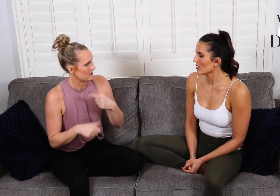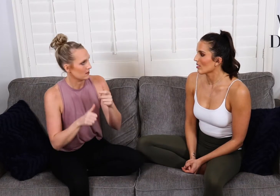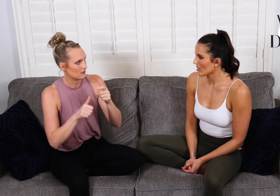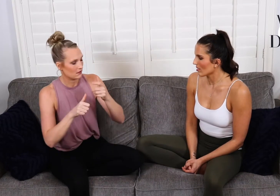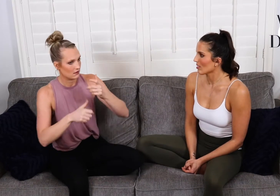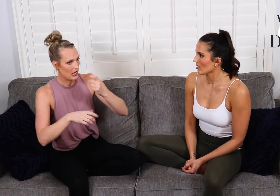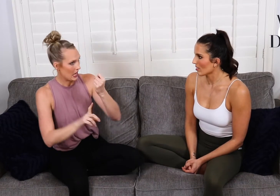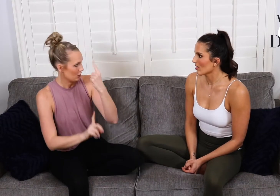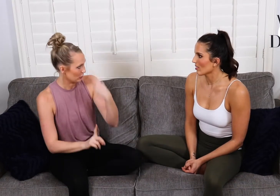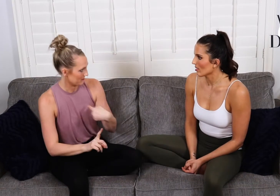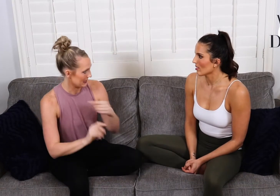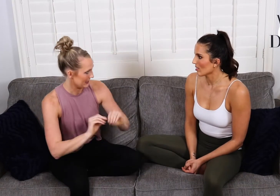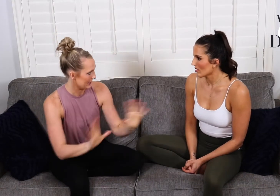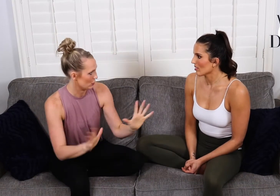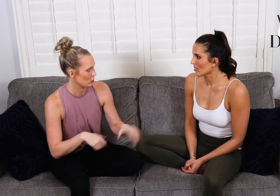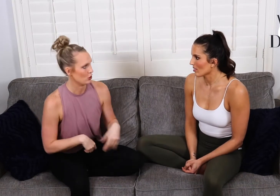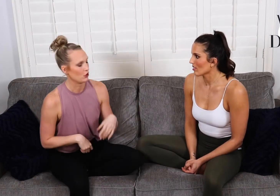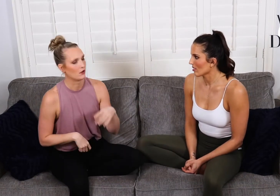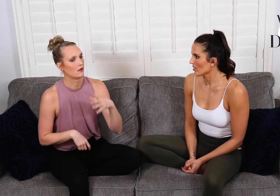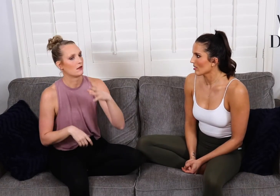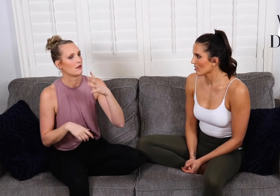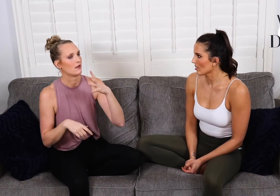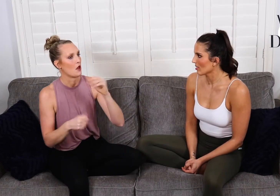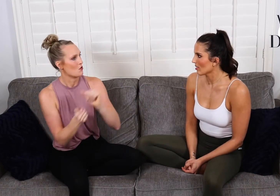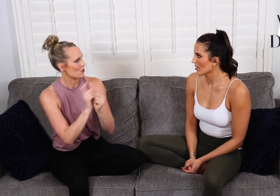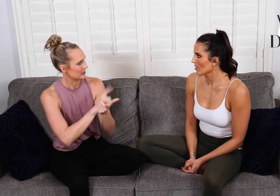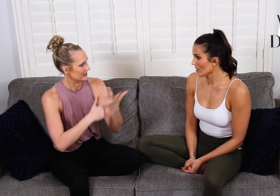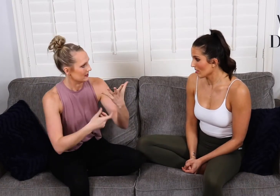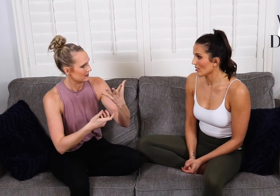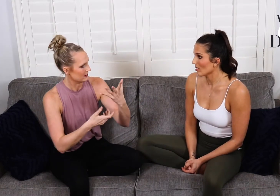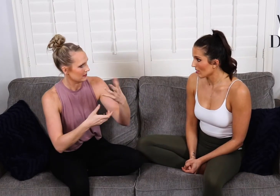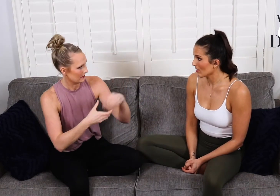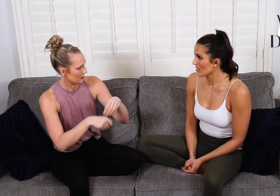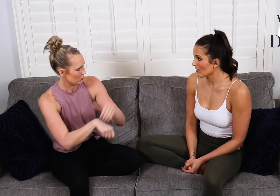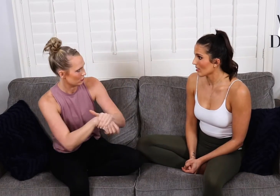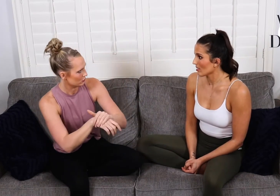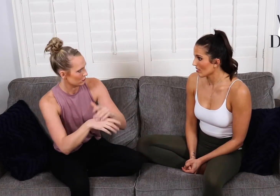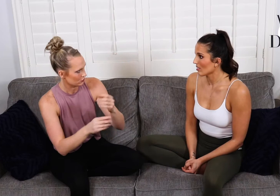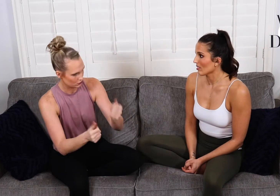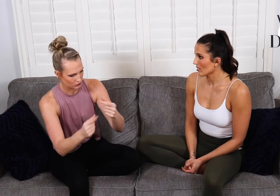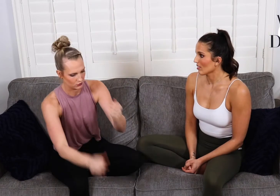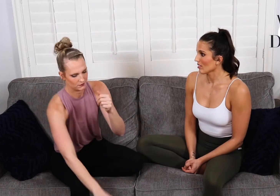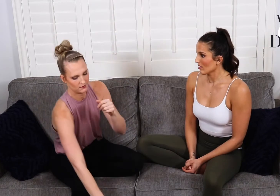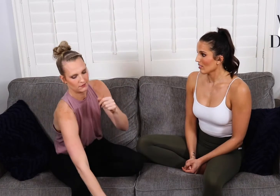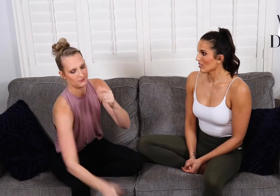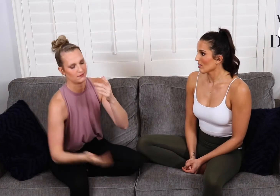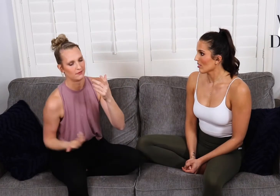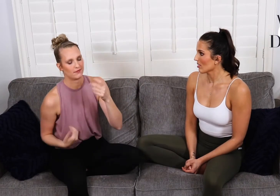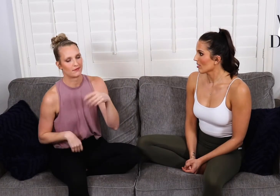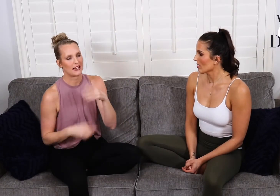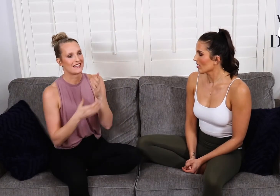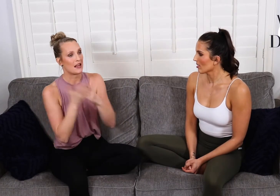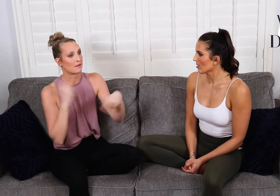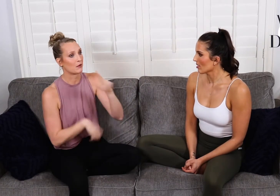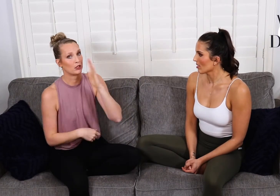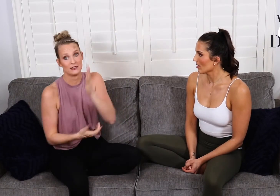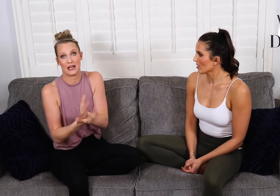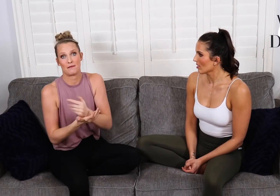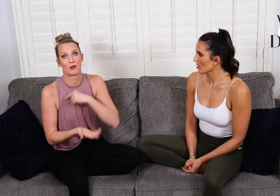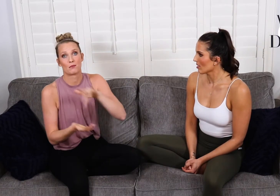up with me and understand me clearly and translate into English quick enough and so some will stop